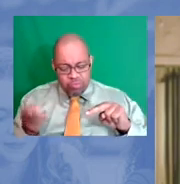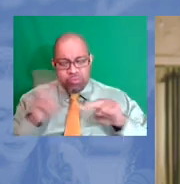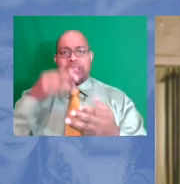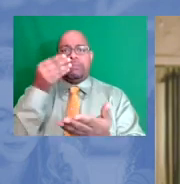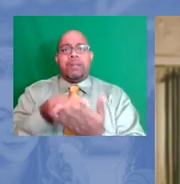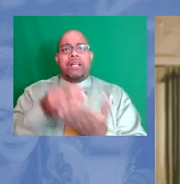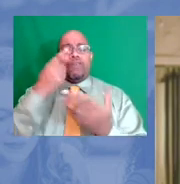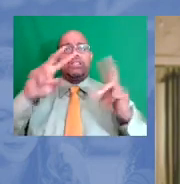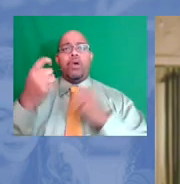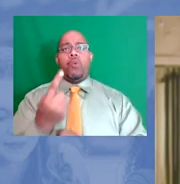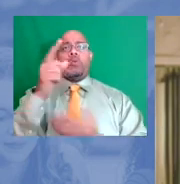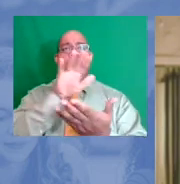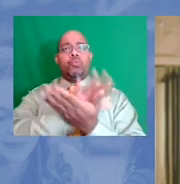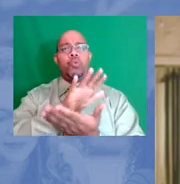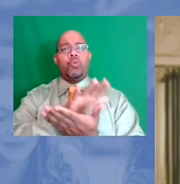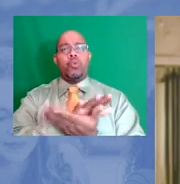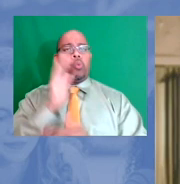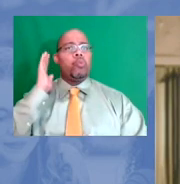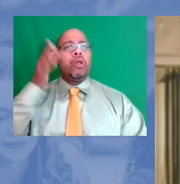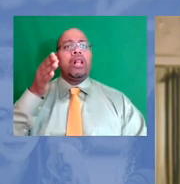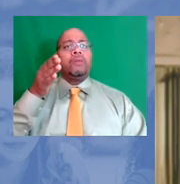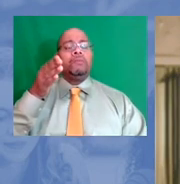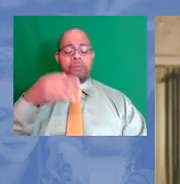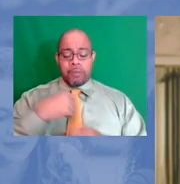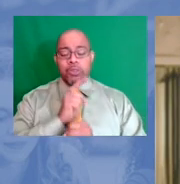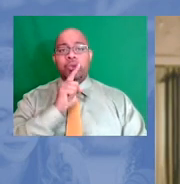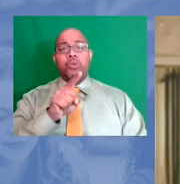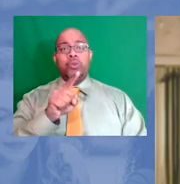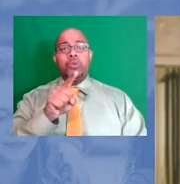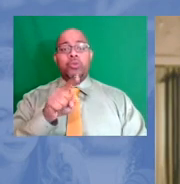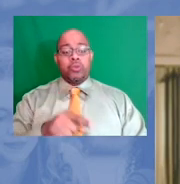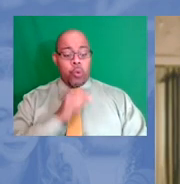WE'RE GOING TO MAKE SURE THREE AND FOUR YEAR OLDS HAVE ACCESS TO PRESCHOOLS.